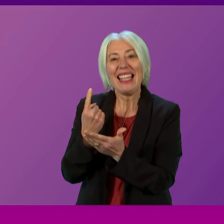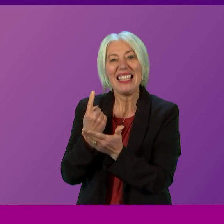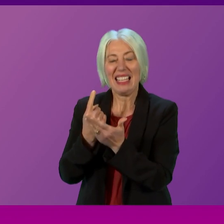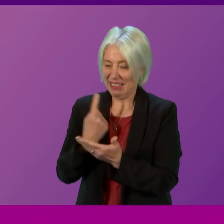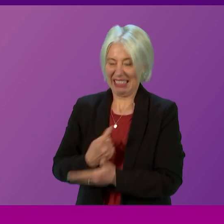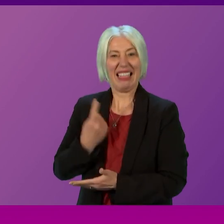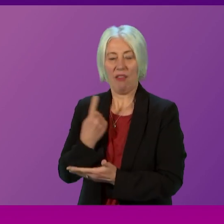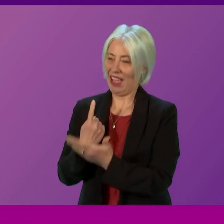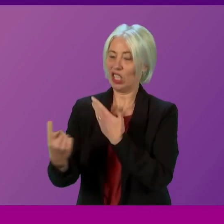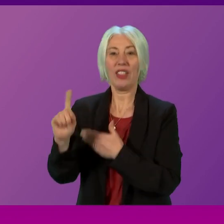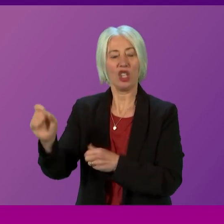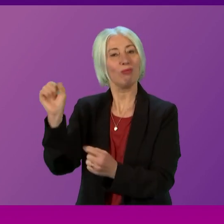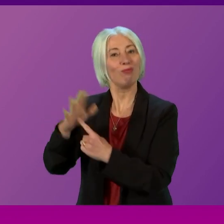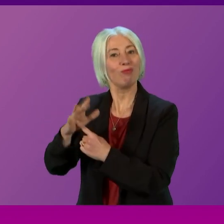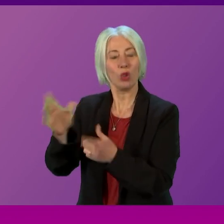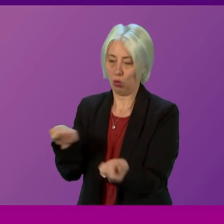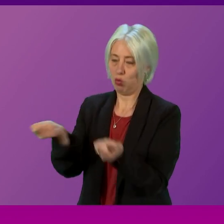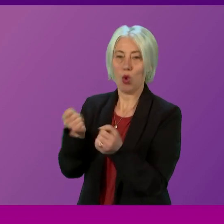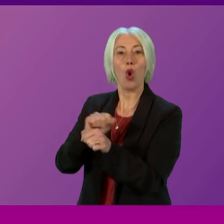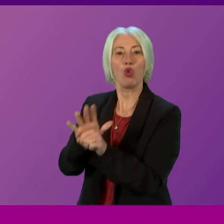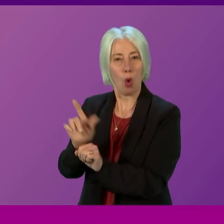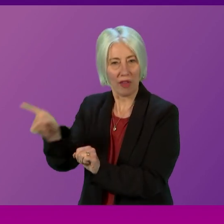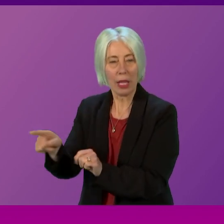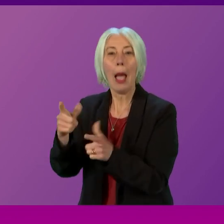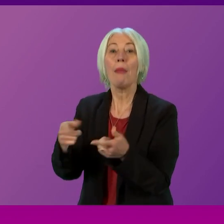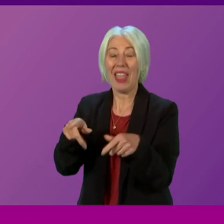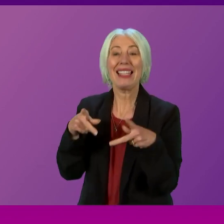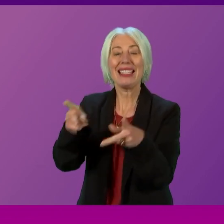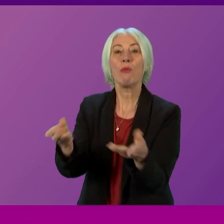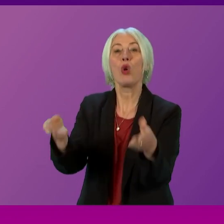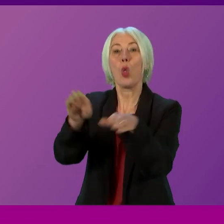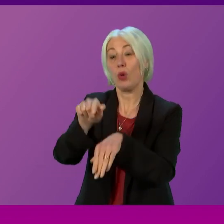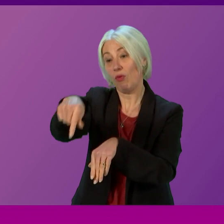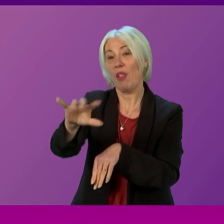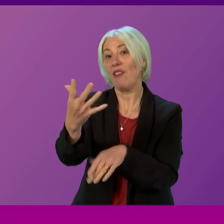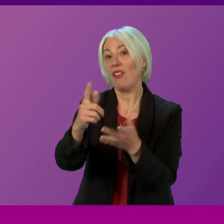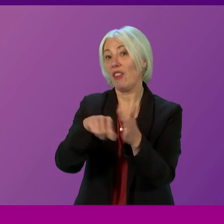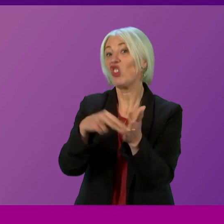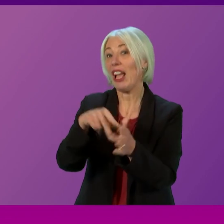an essential tool to control Covid. The scheme will close from 5 January next year. However,